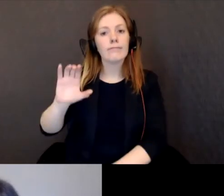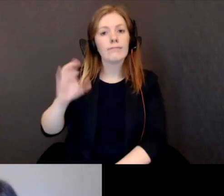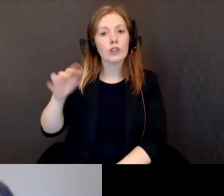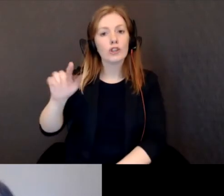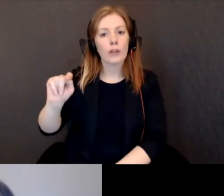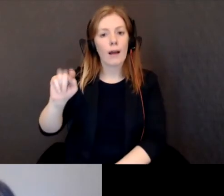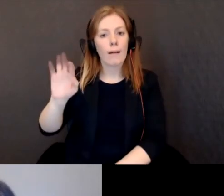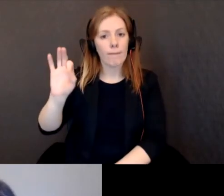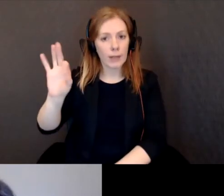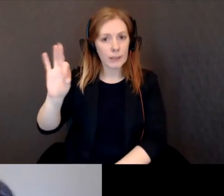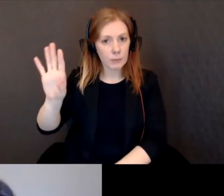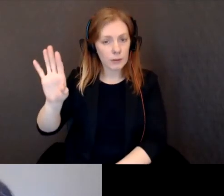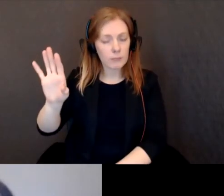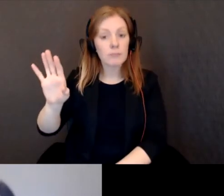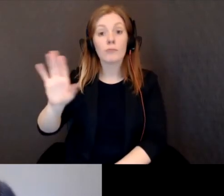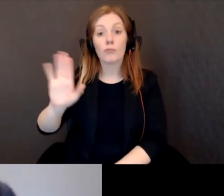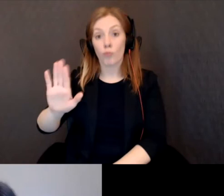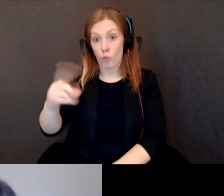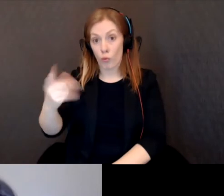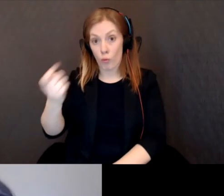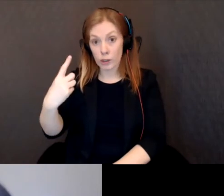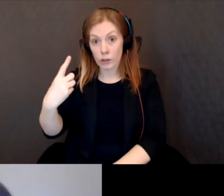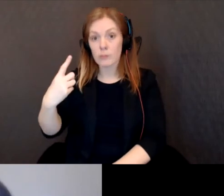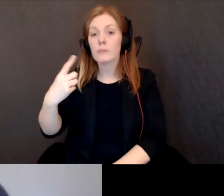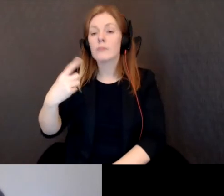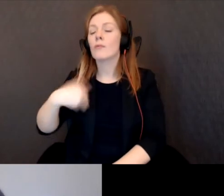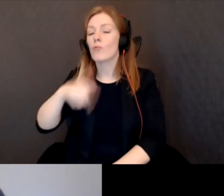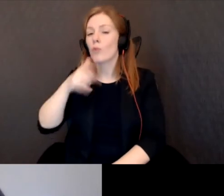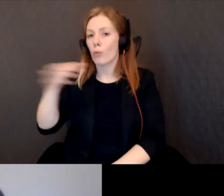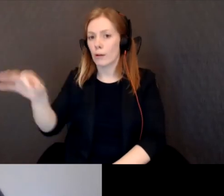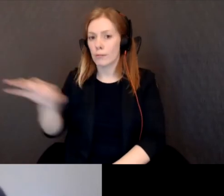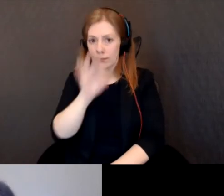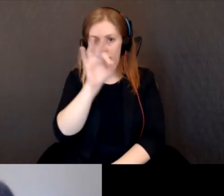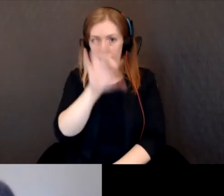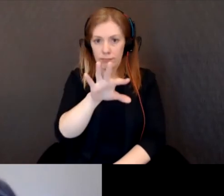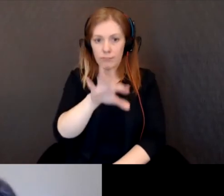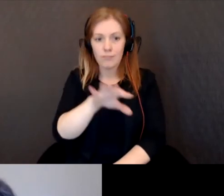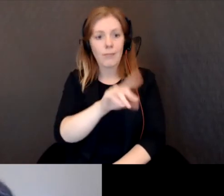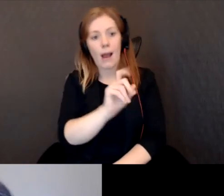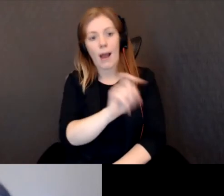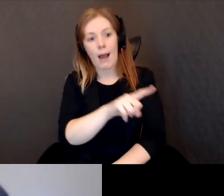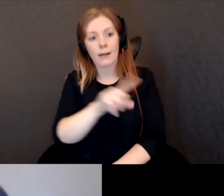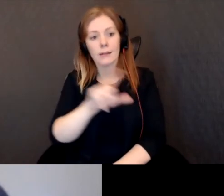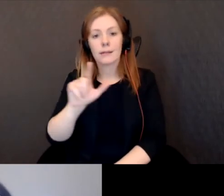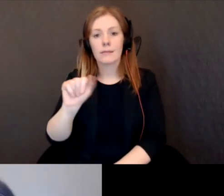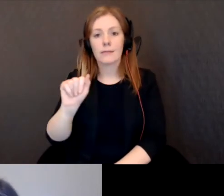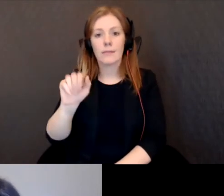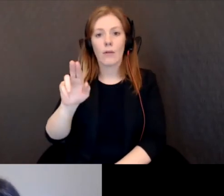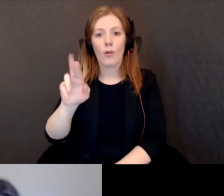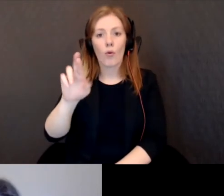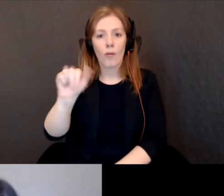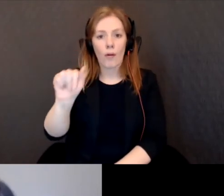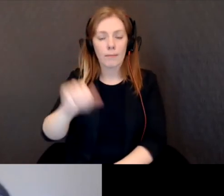will capture them and uh and and ask Laura to and pass them along to Laura here uh so please feel